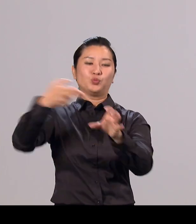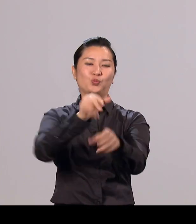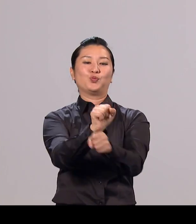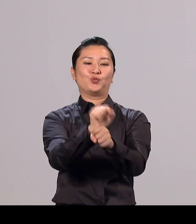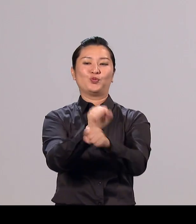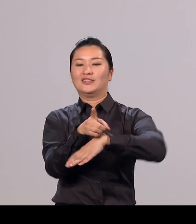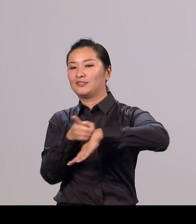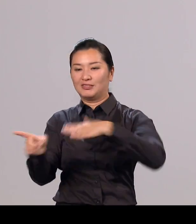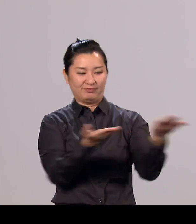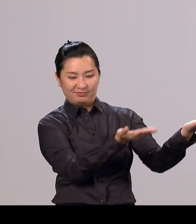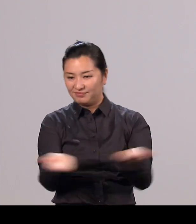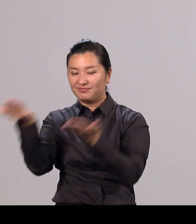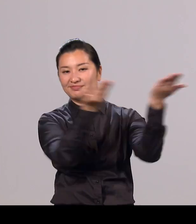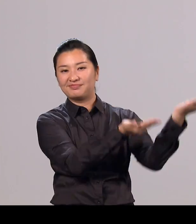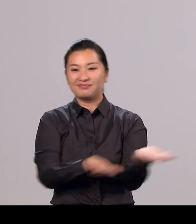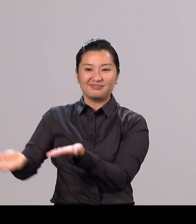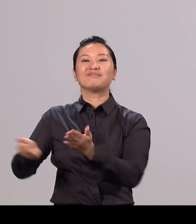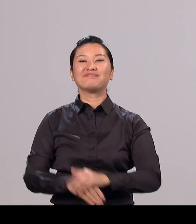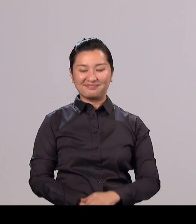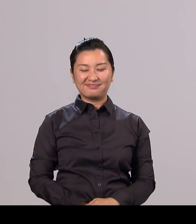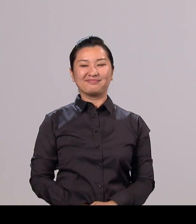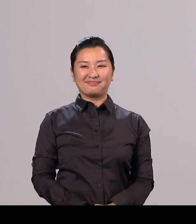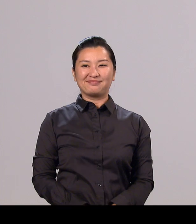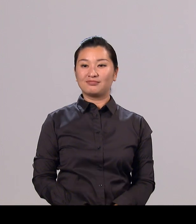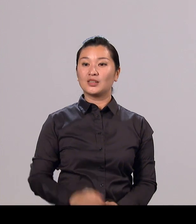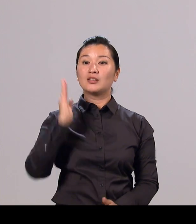There will be new opportunities, data analytics, digital marketing.